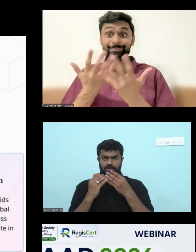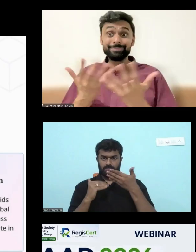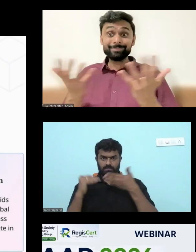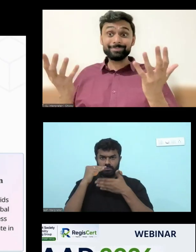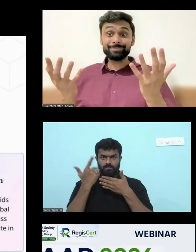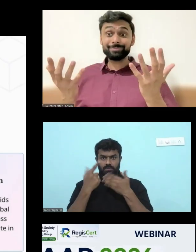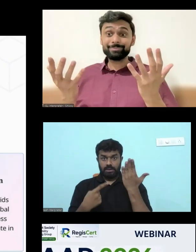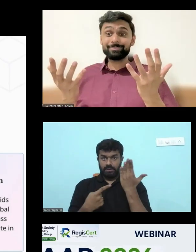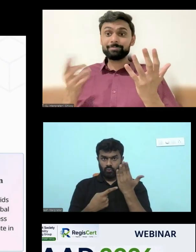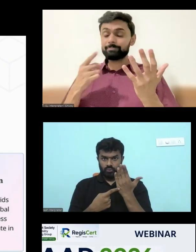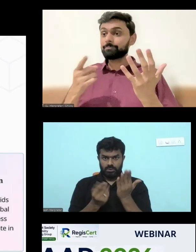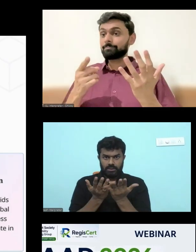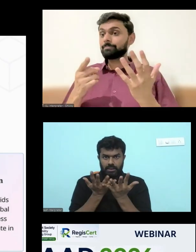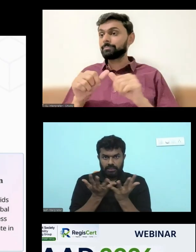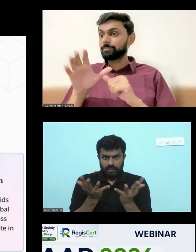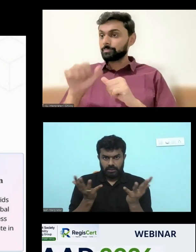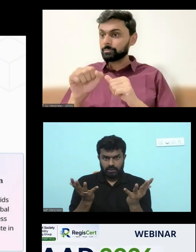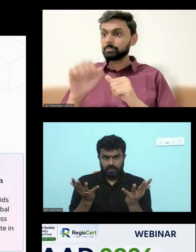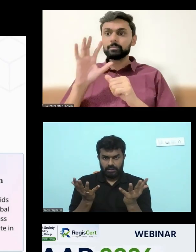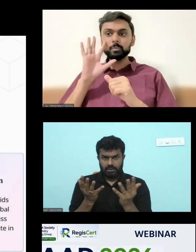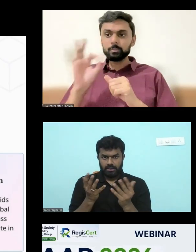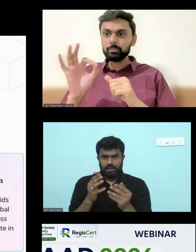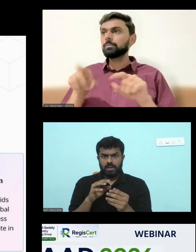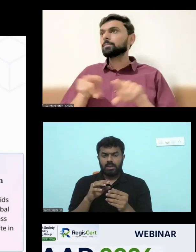backbone of accessibility, like in Nepal.